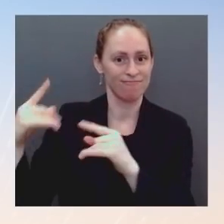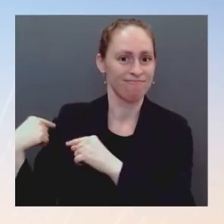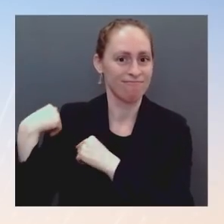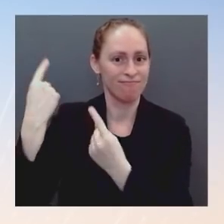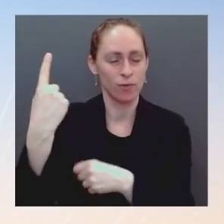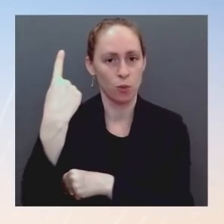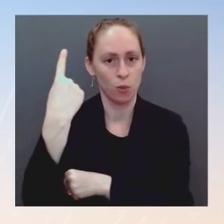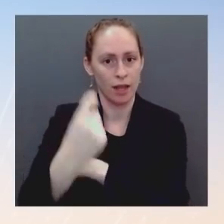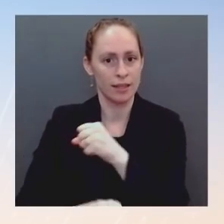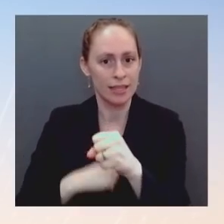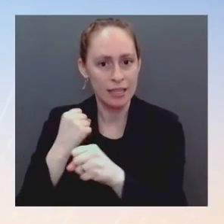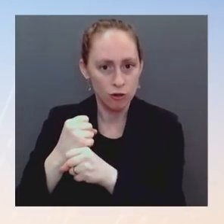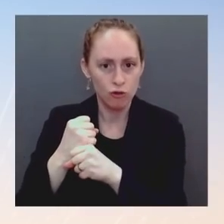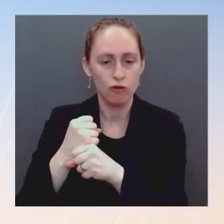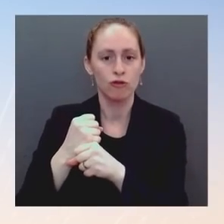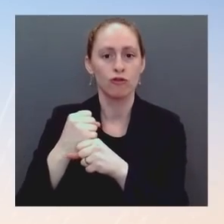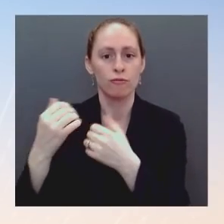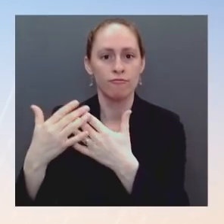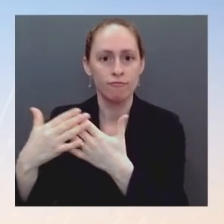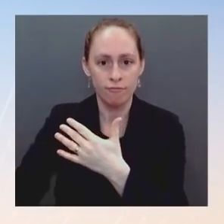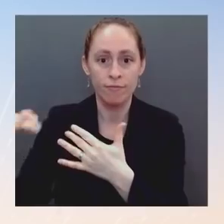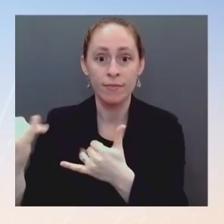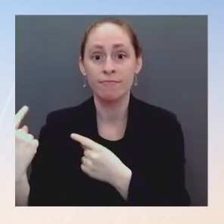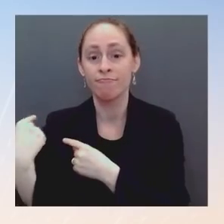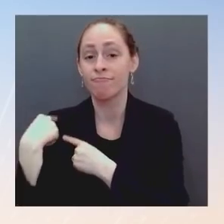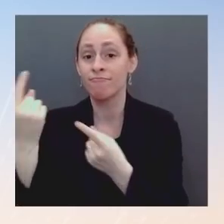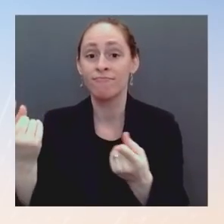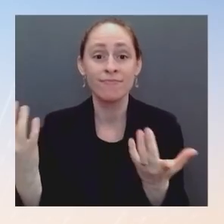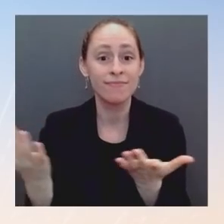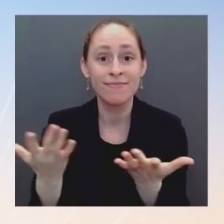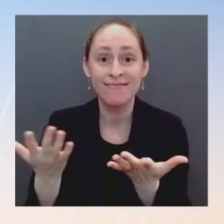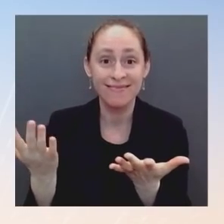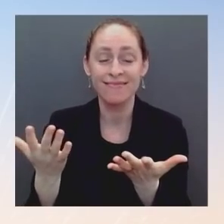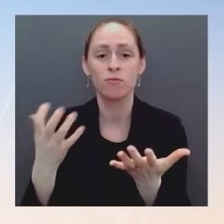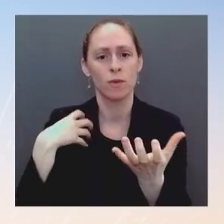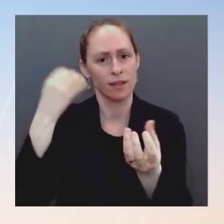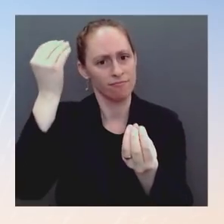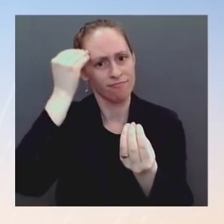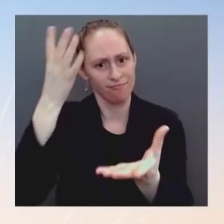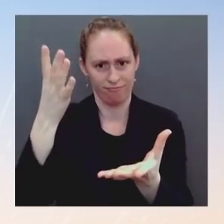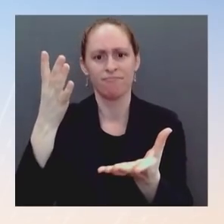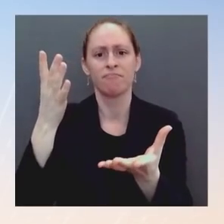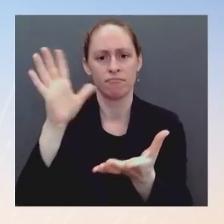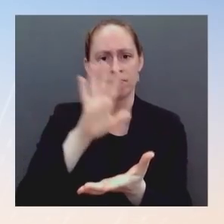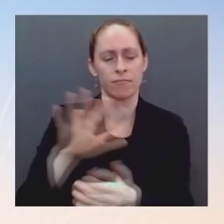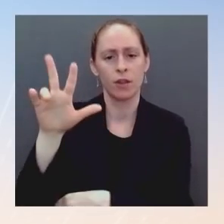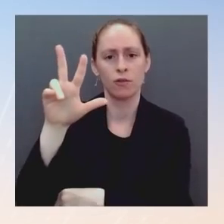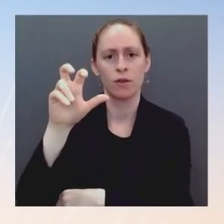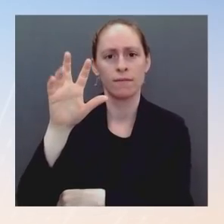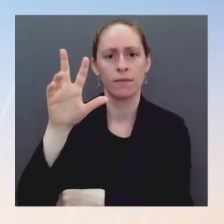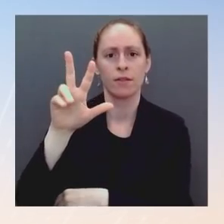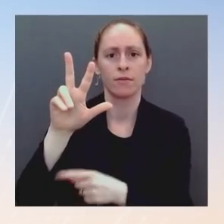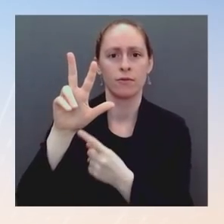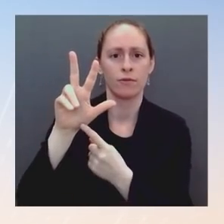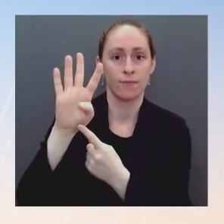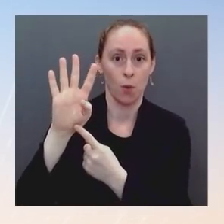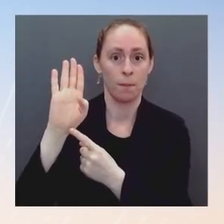generating an estimated $342 billion in total economic output and supporting more than 1.2 million jobs